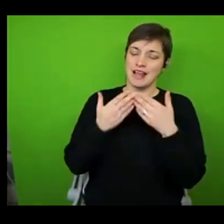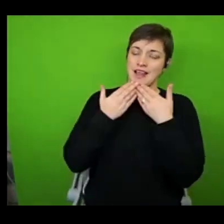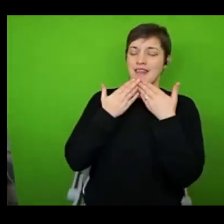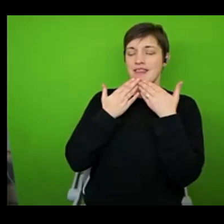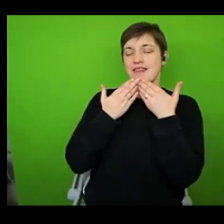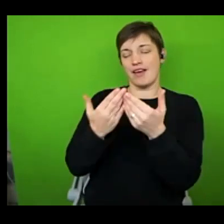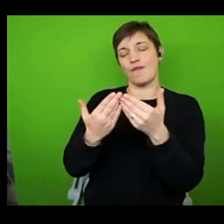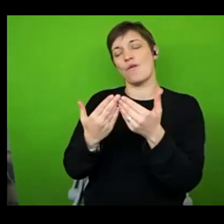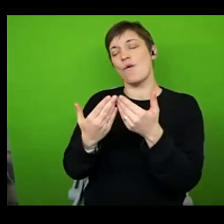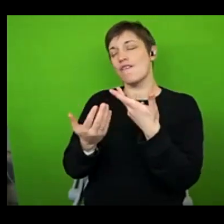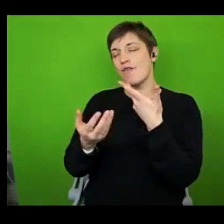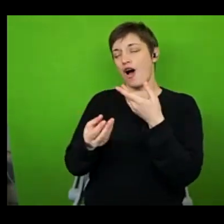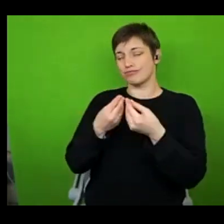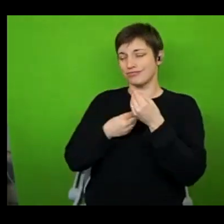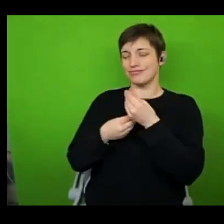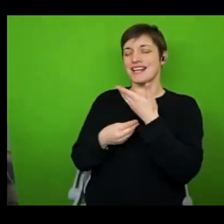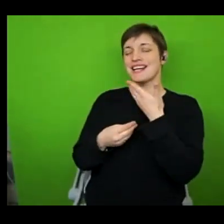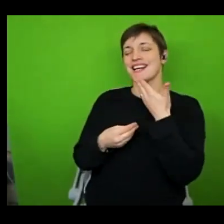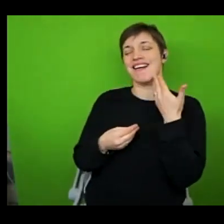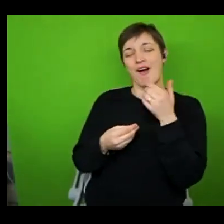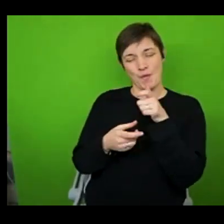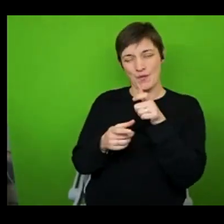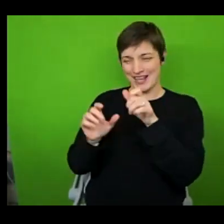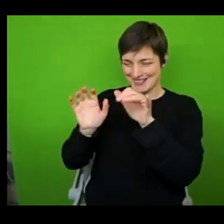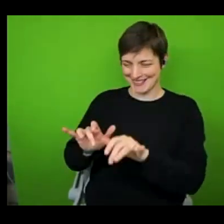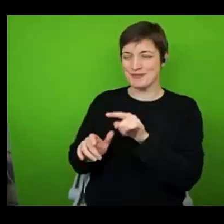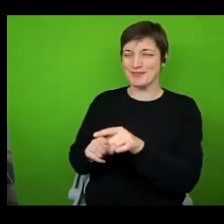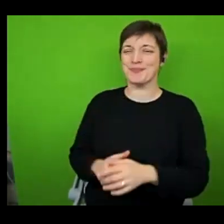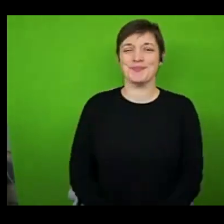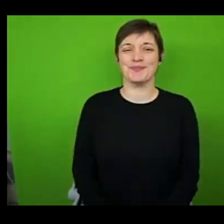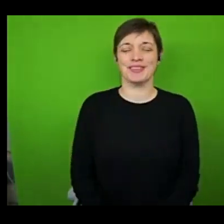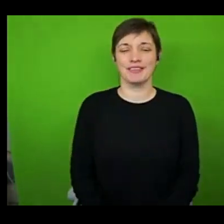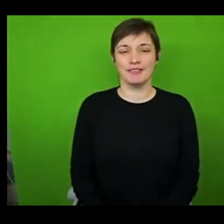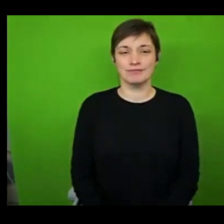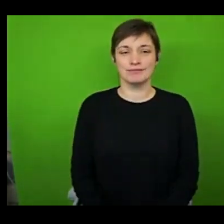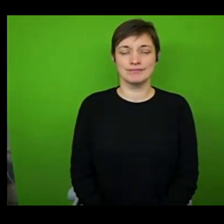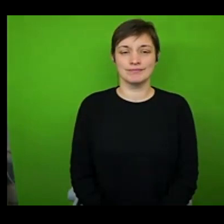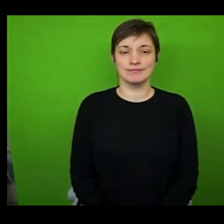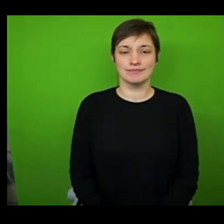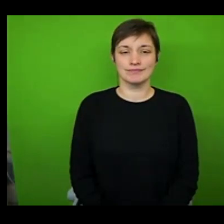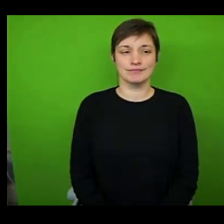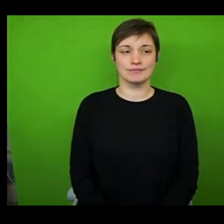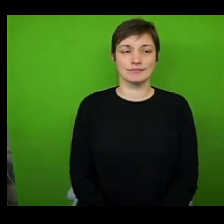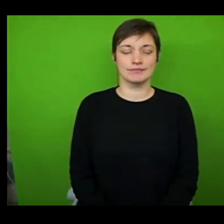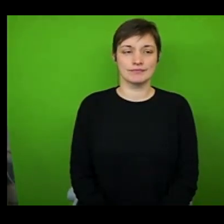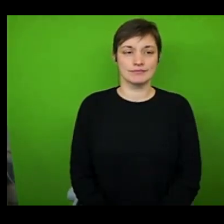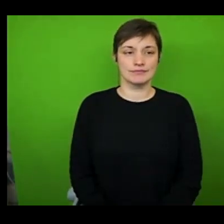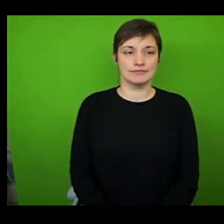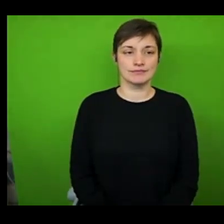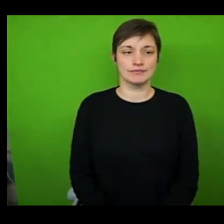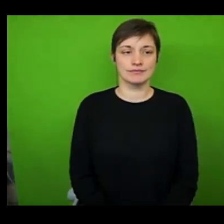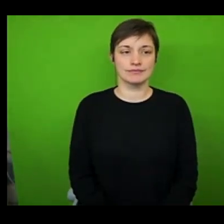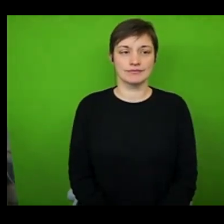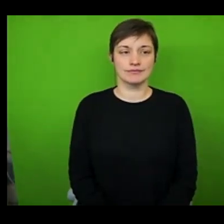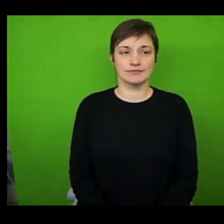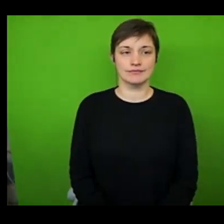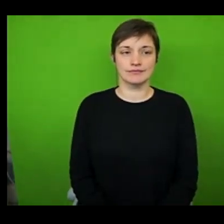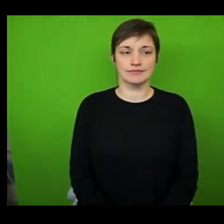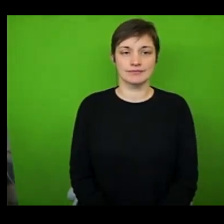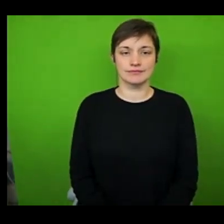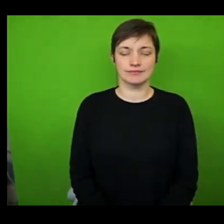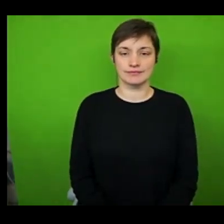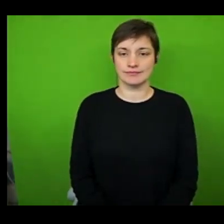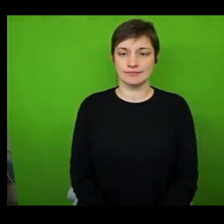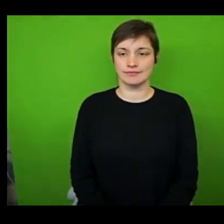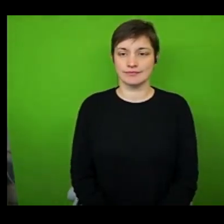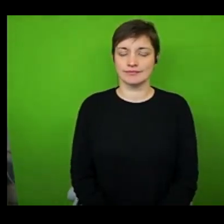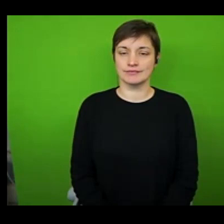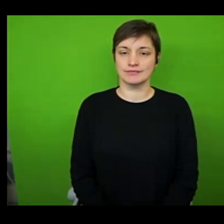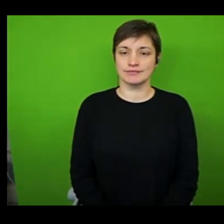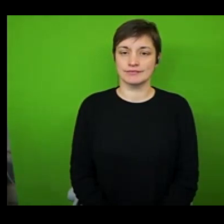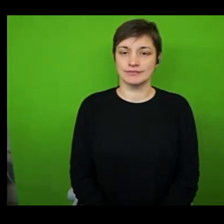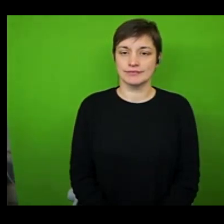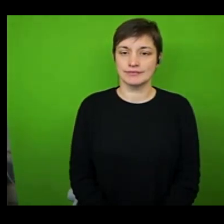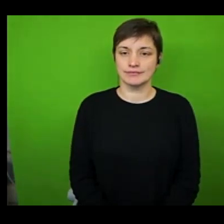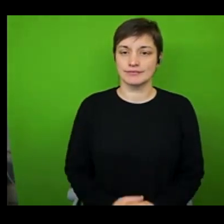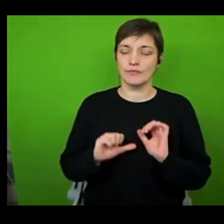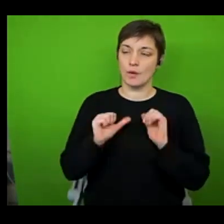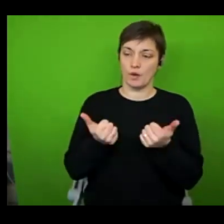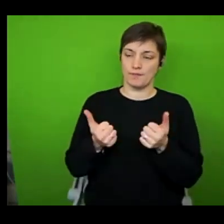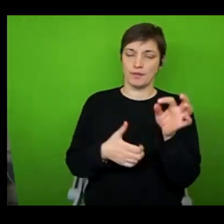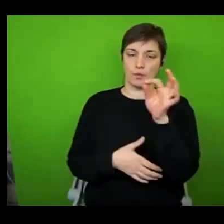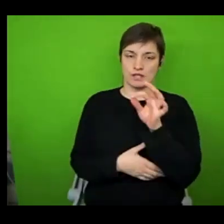Let's have a look. Okay, questions. Any good resources